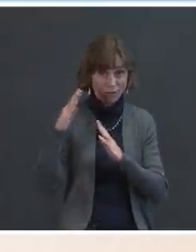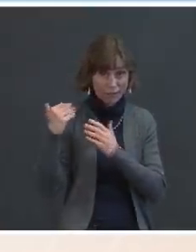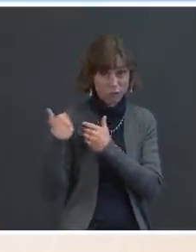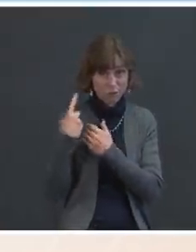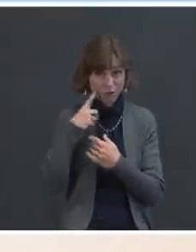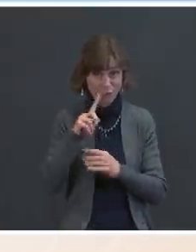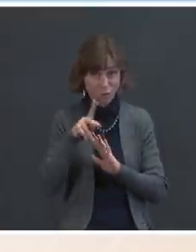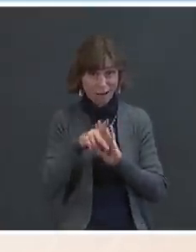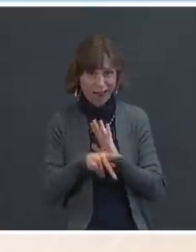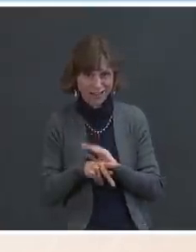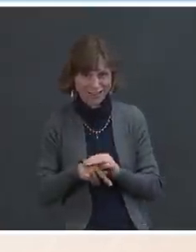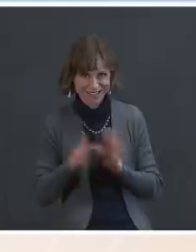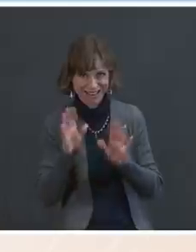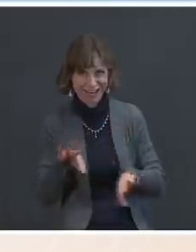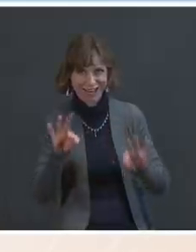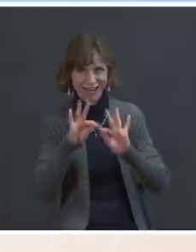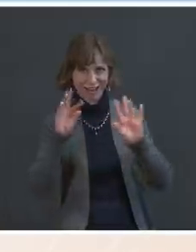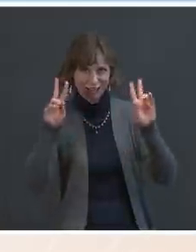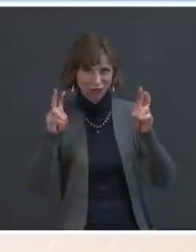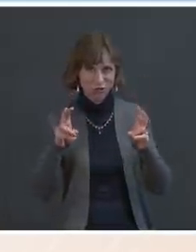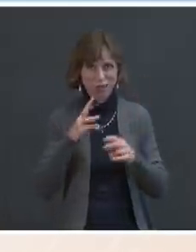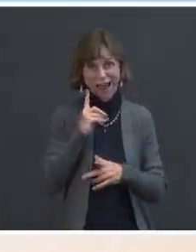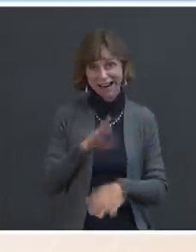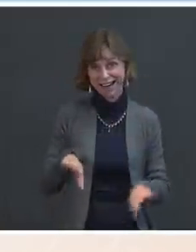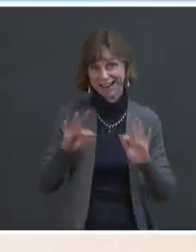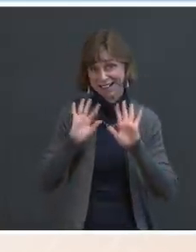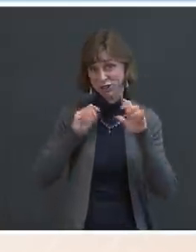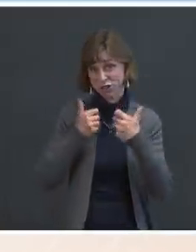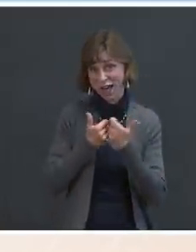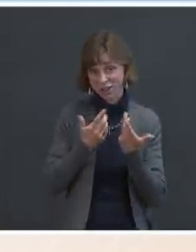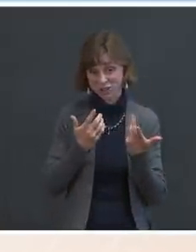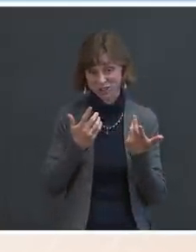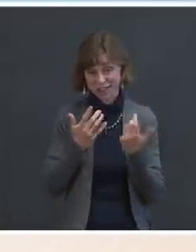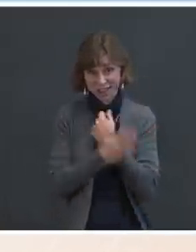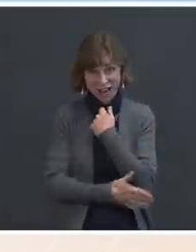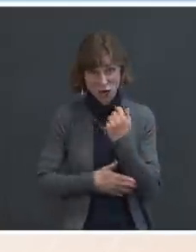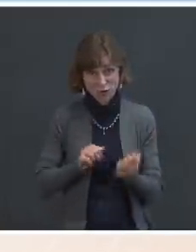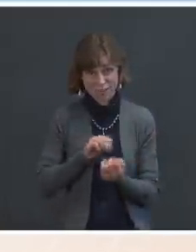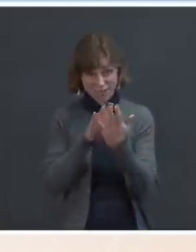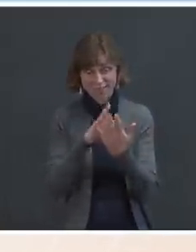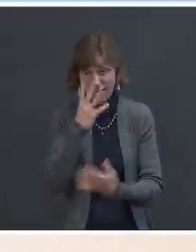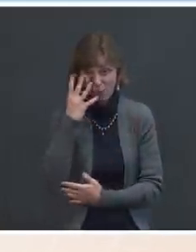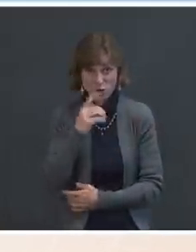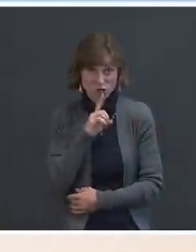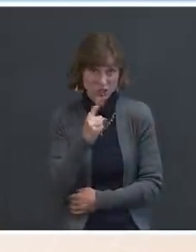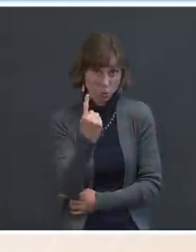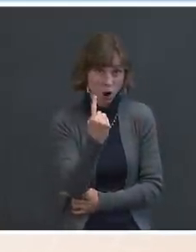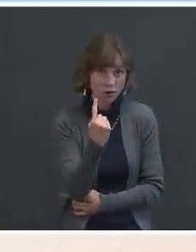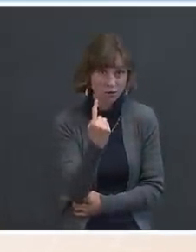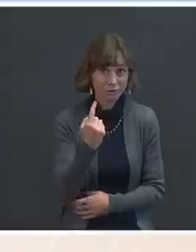on key issues and key challenges the country is facing, and immigration is certainly one of them. You're right: There are a number of agencies